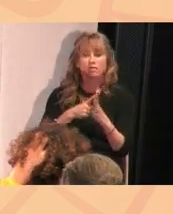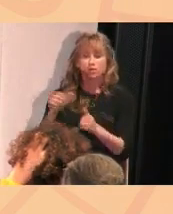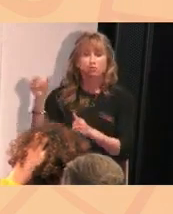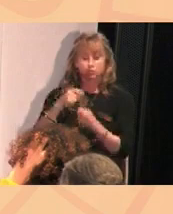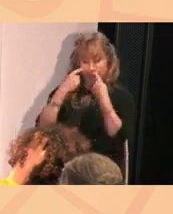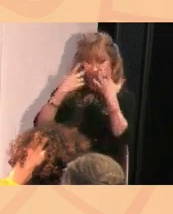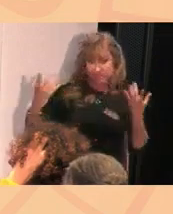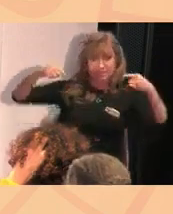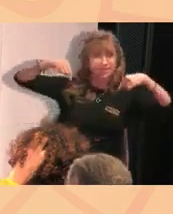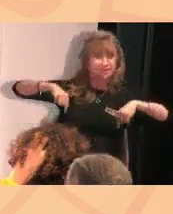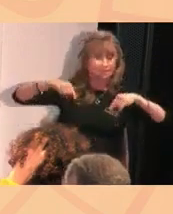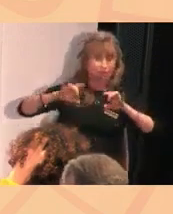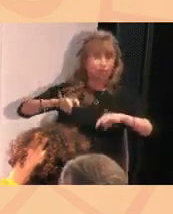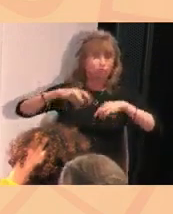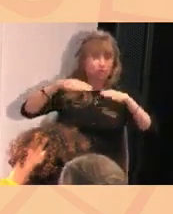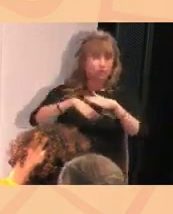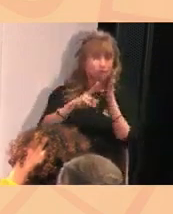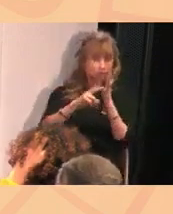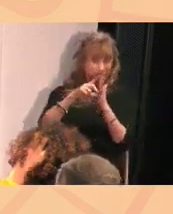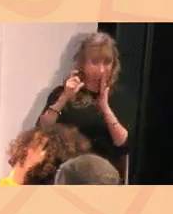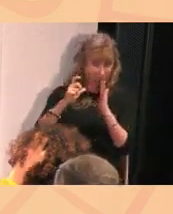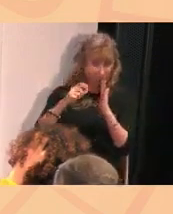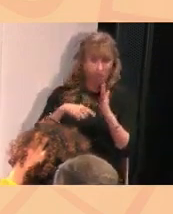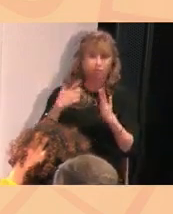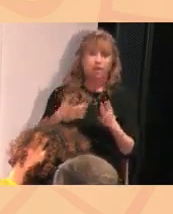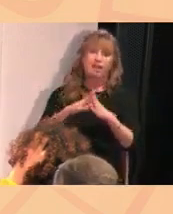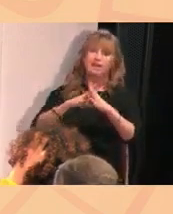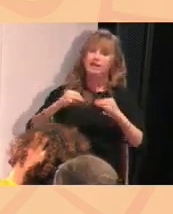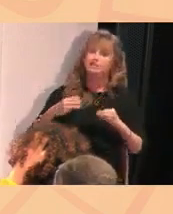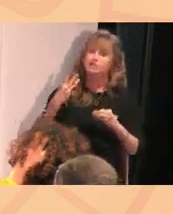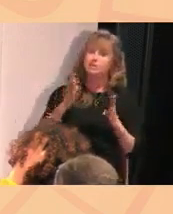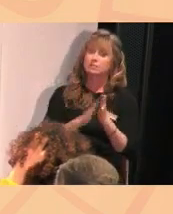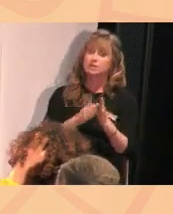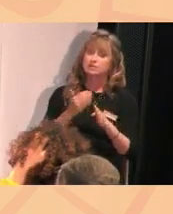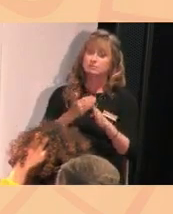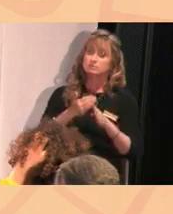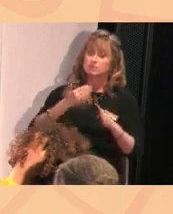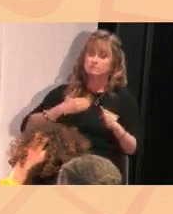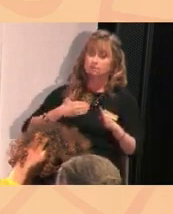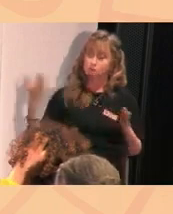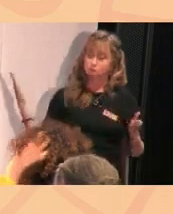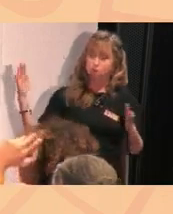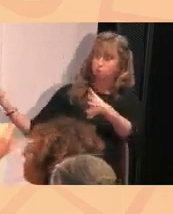catalogues sold out in English and German. Aratjara was supposed to be shown on its return to